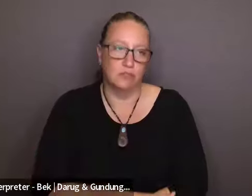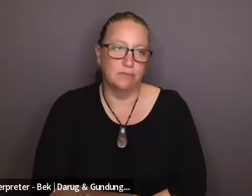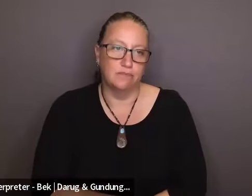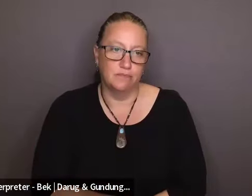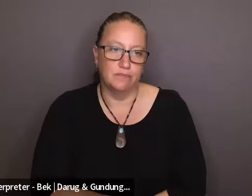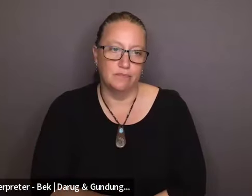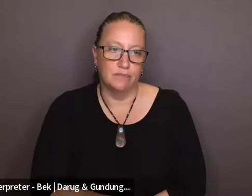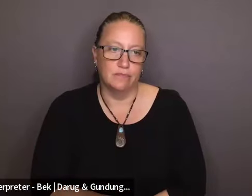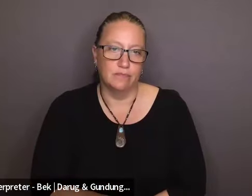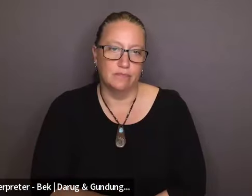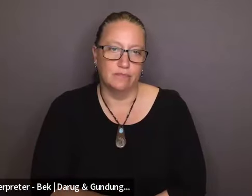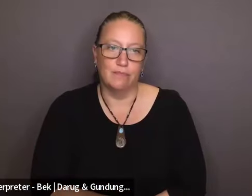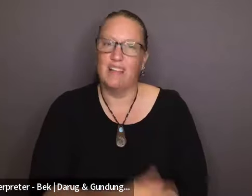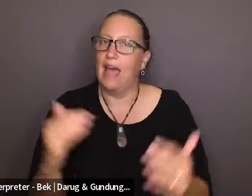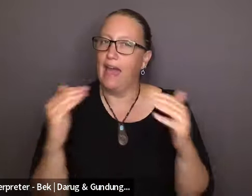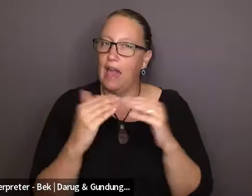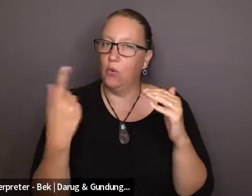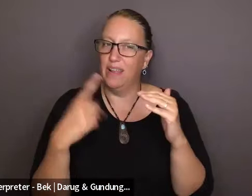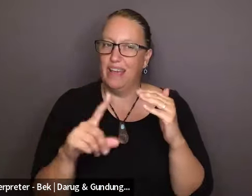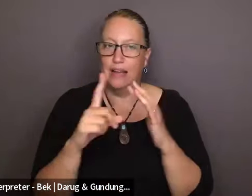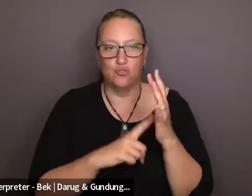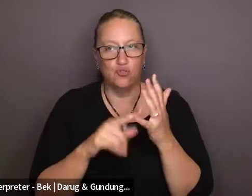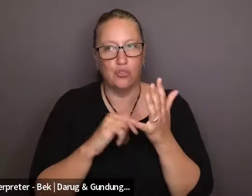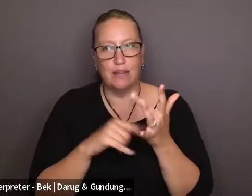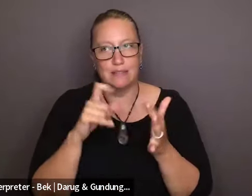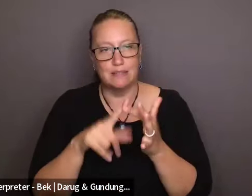disability to ensure the work is both inclusive and